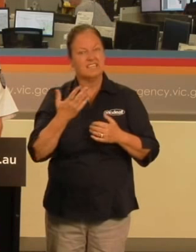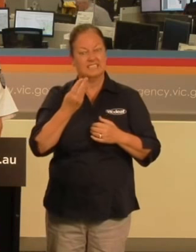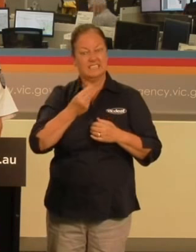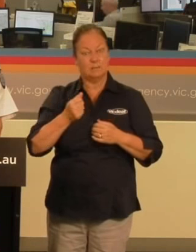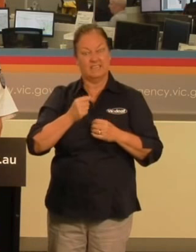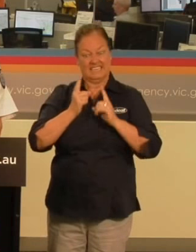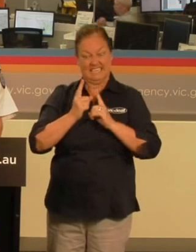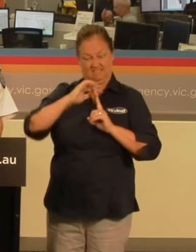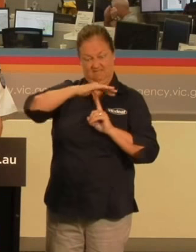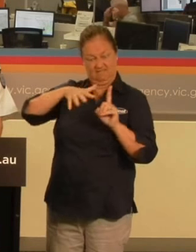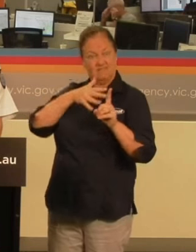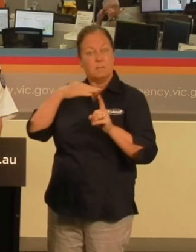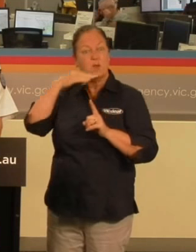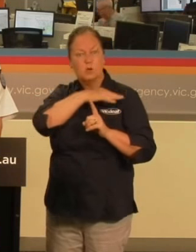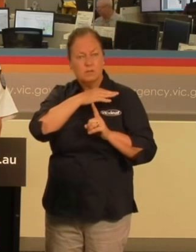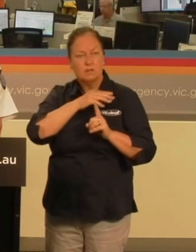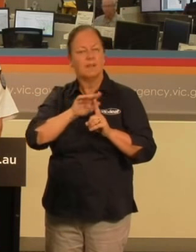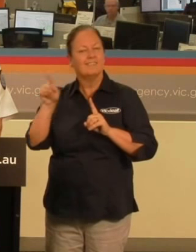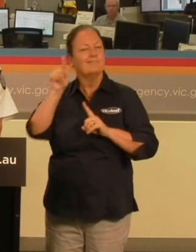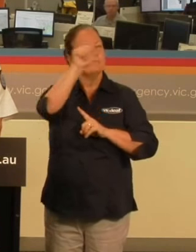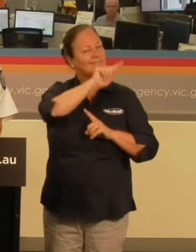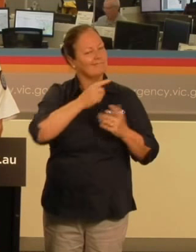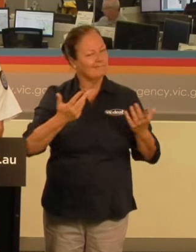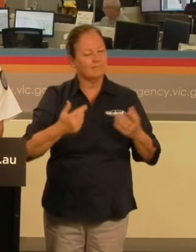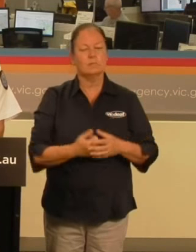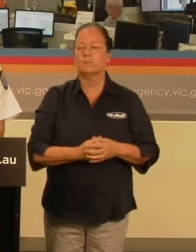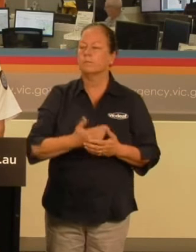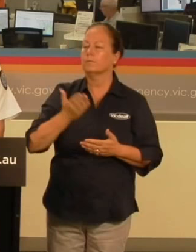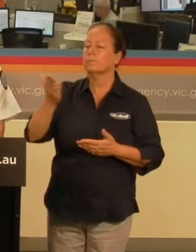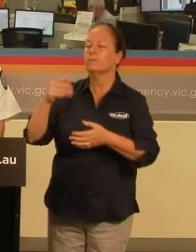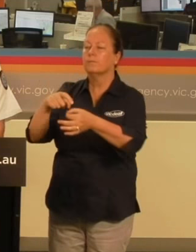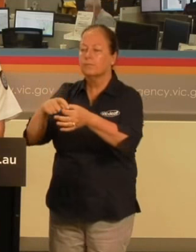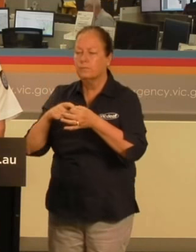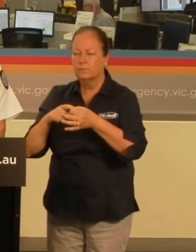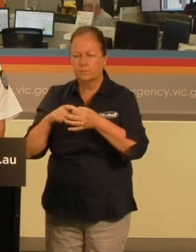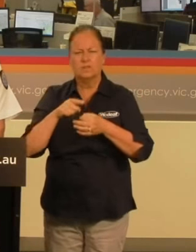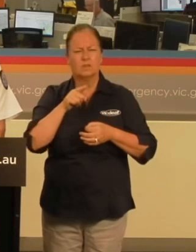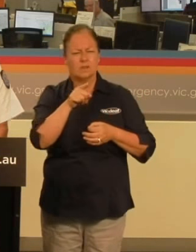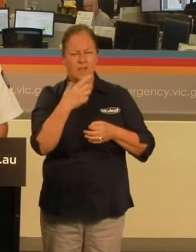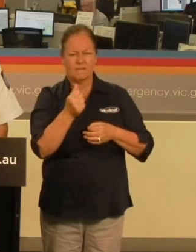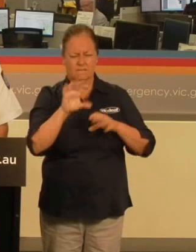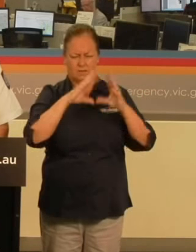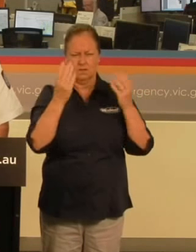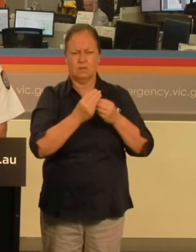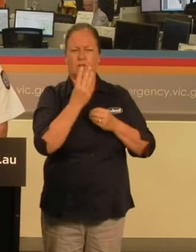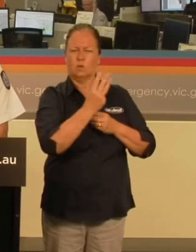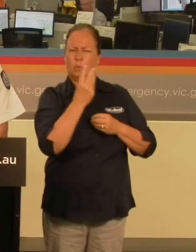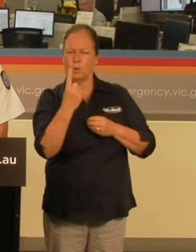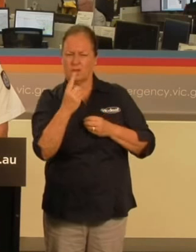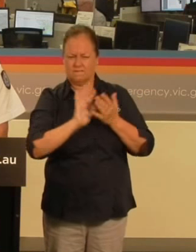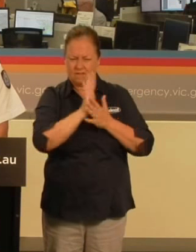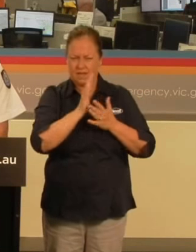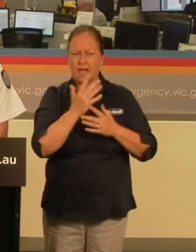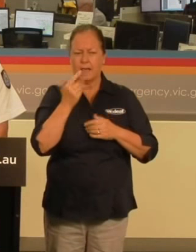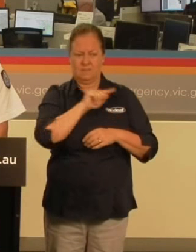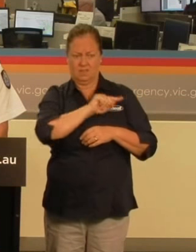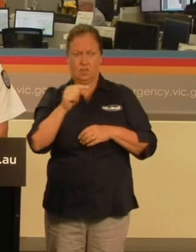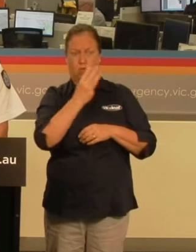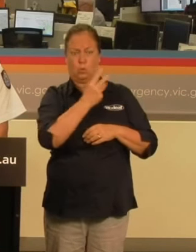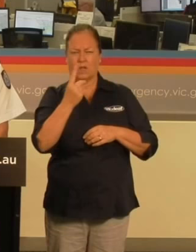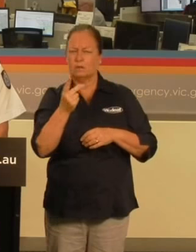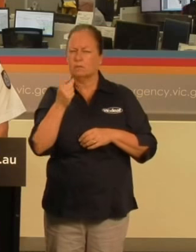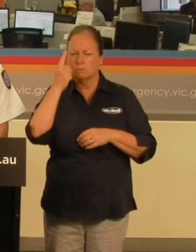or the outskirts of metropolitan Melbourne well we'll put them at the